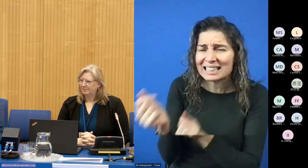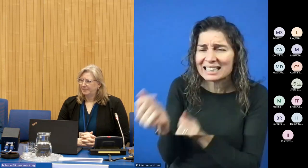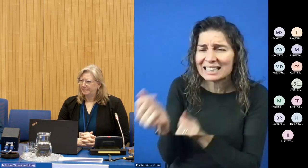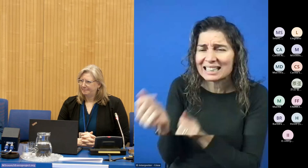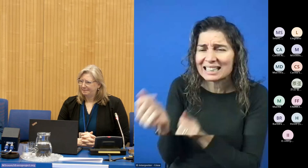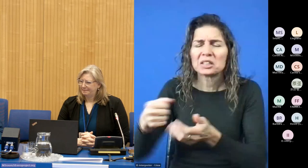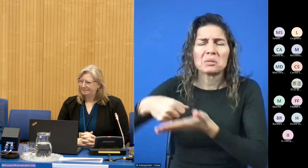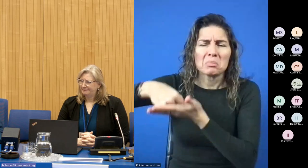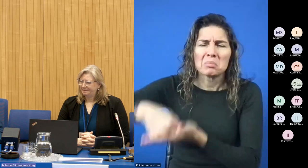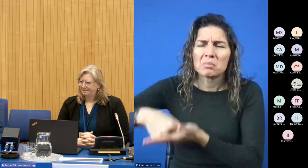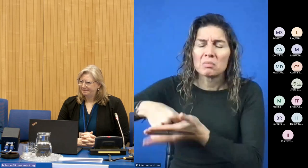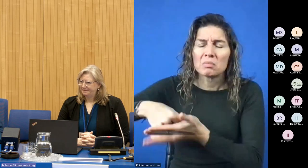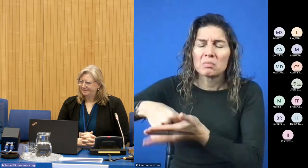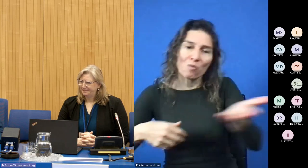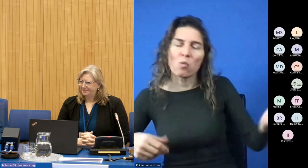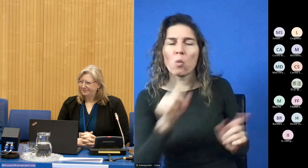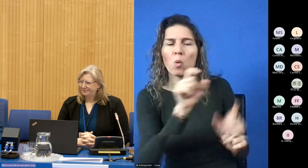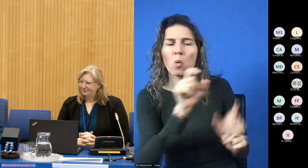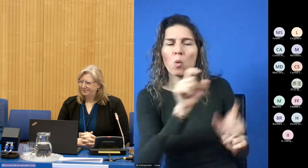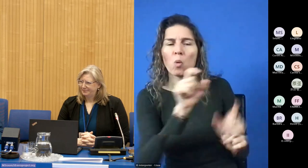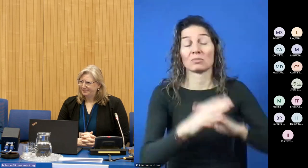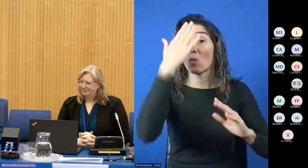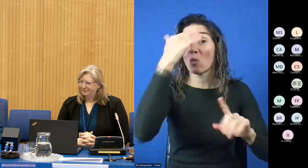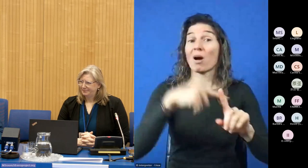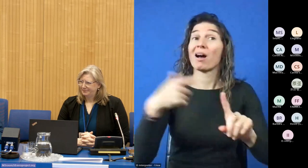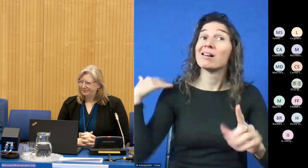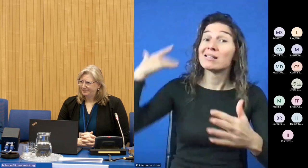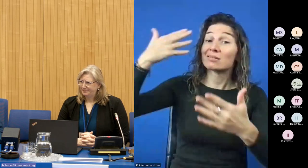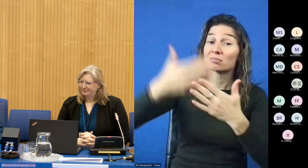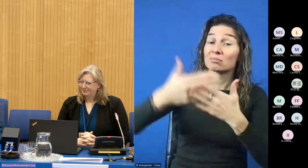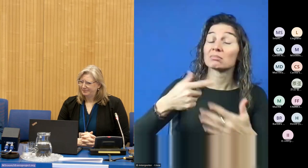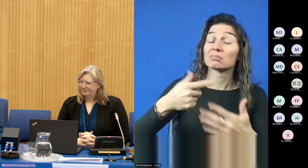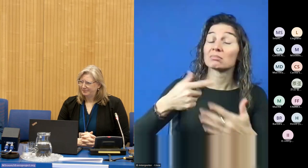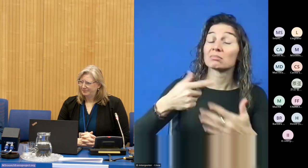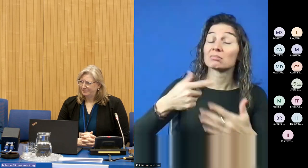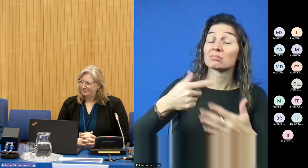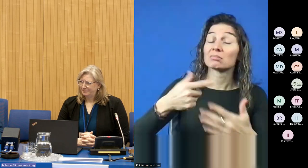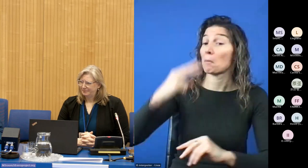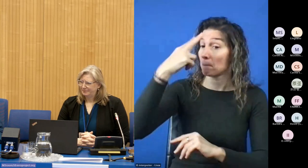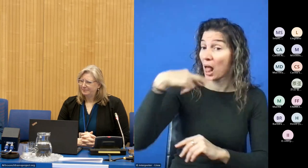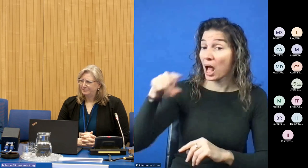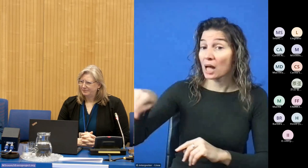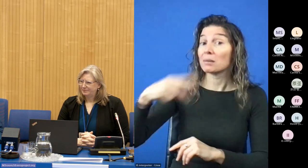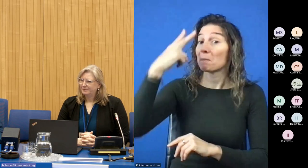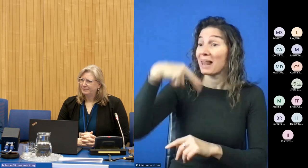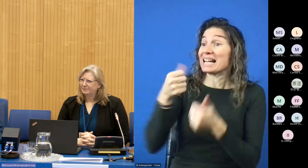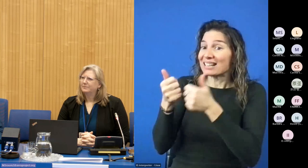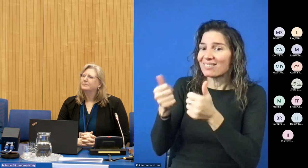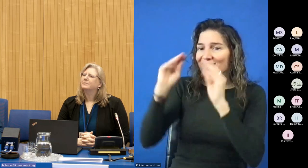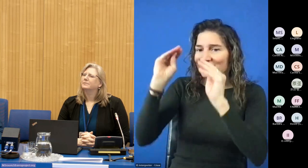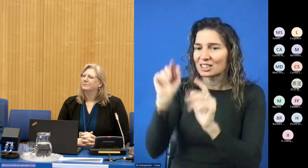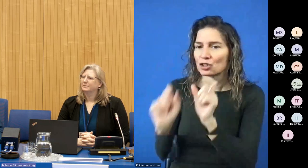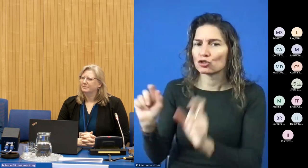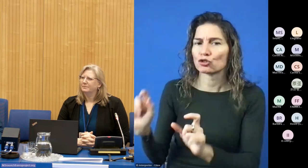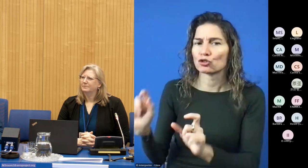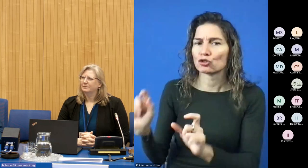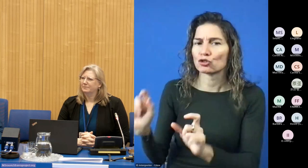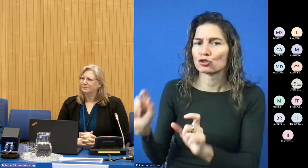since 2008, I have classes for the blind where the blind teachers. With that initiative, last year,